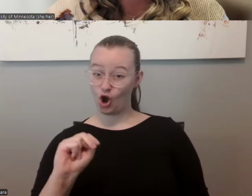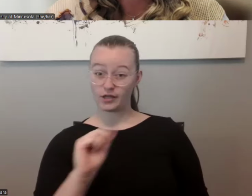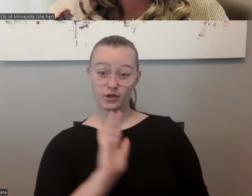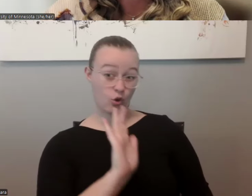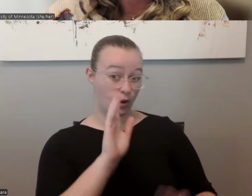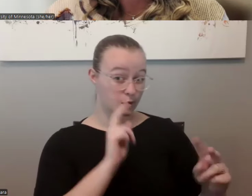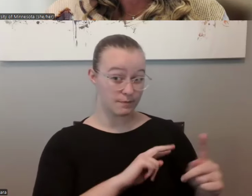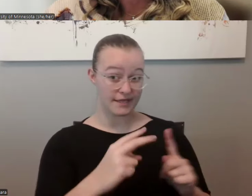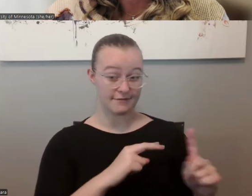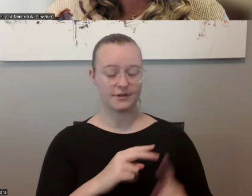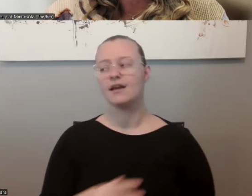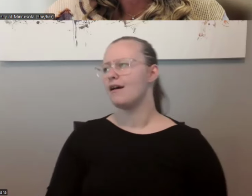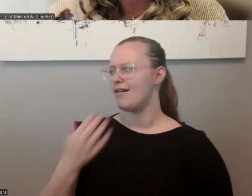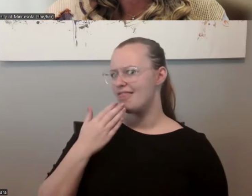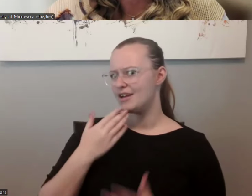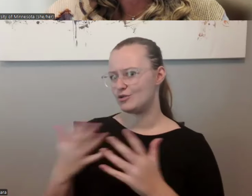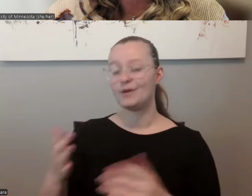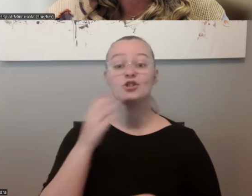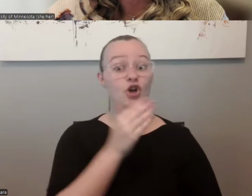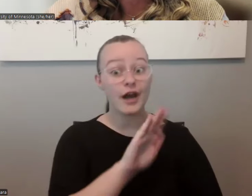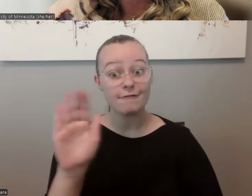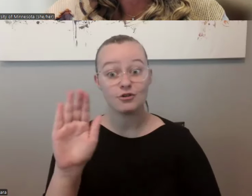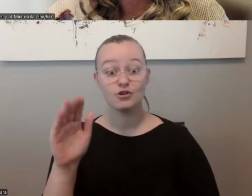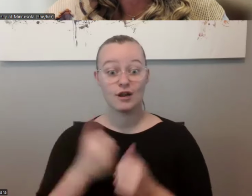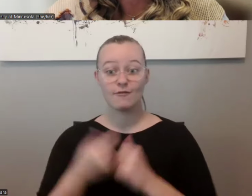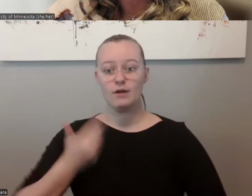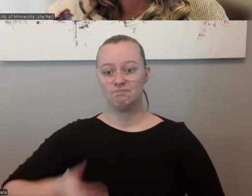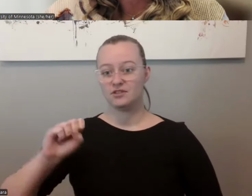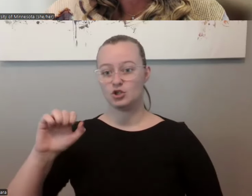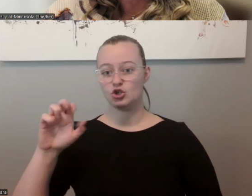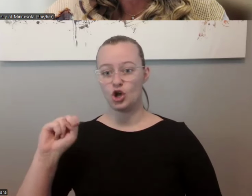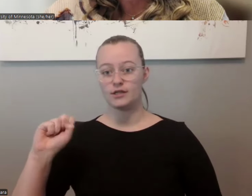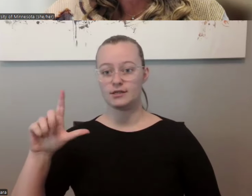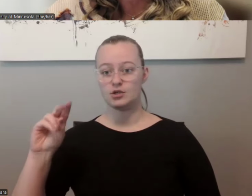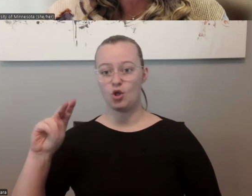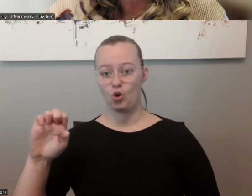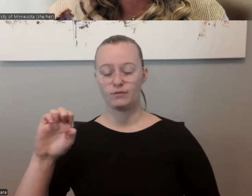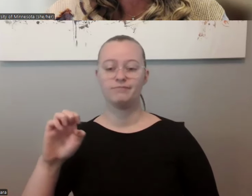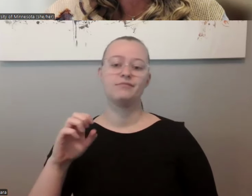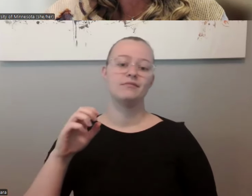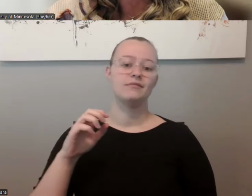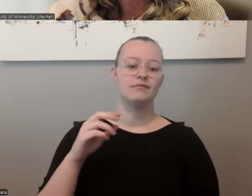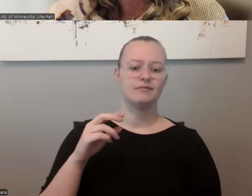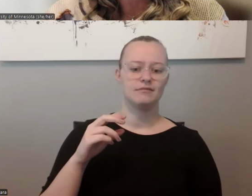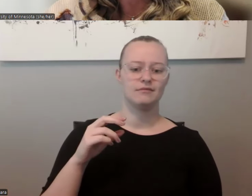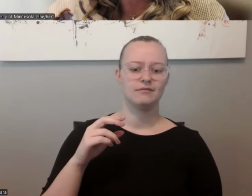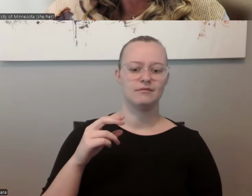Stephanie, thank you so much and good afternoon everybody, I'm Sean Sloan, my pronouns are he, him, his, and I'm a white